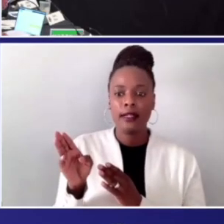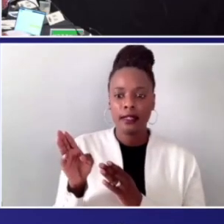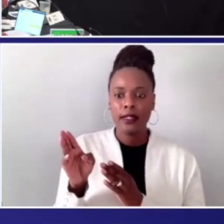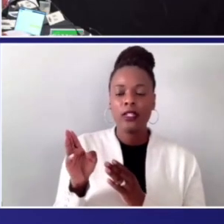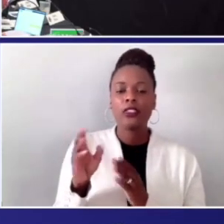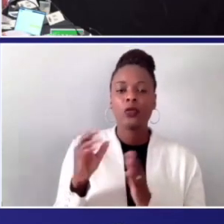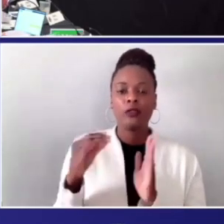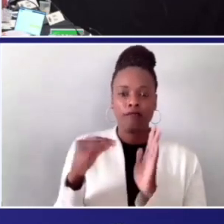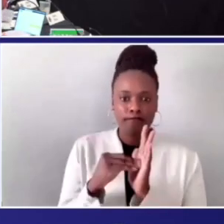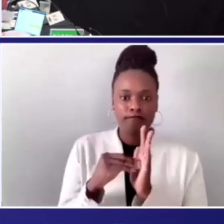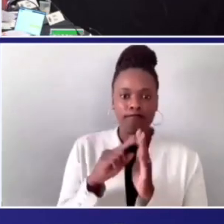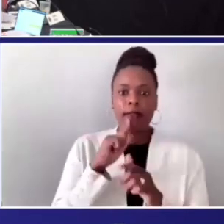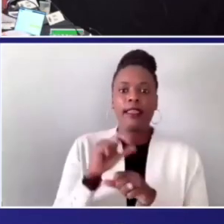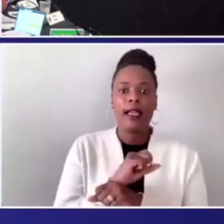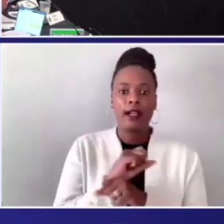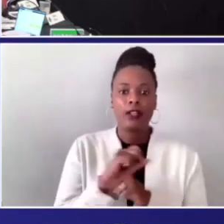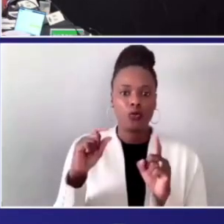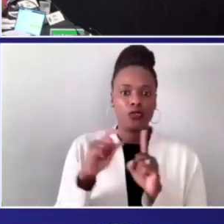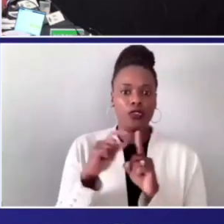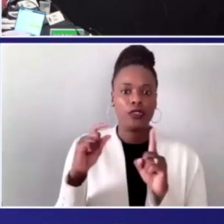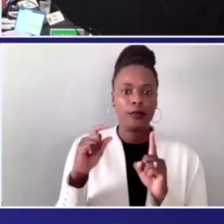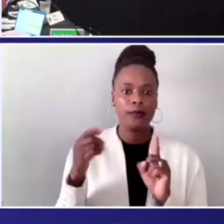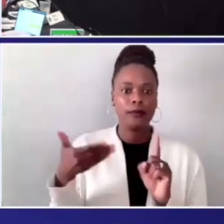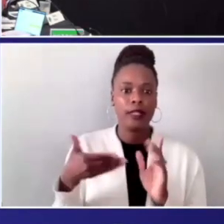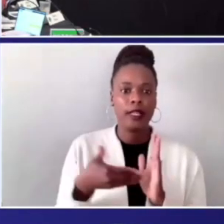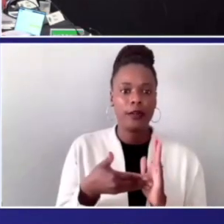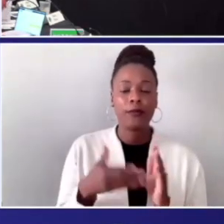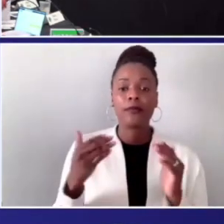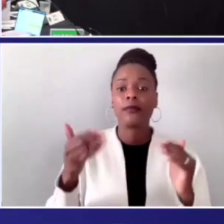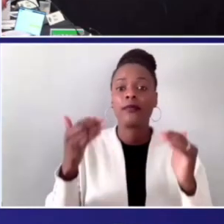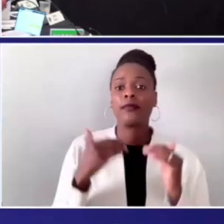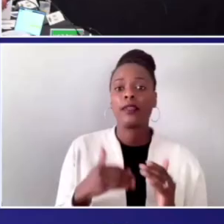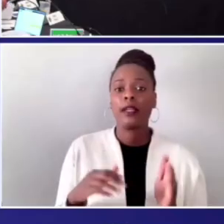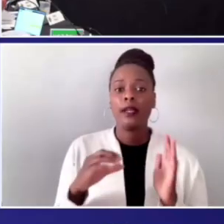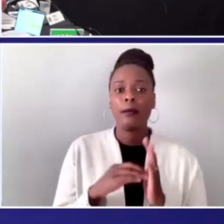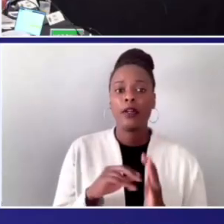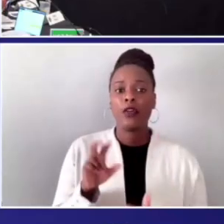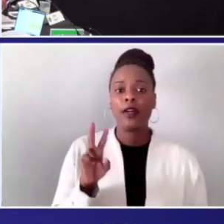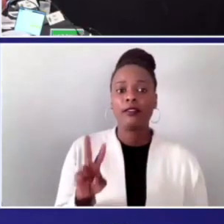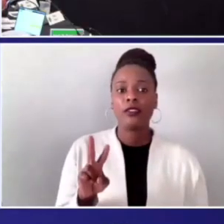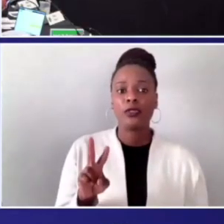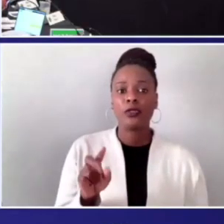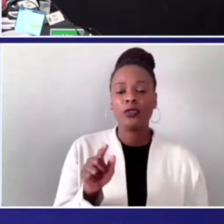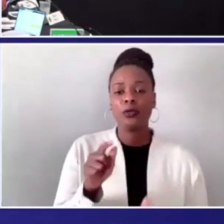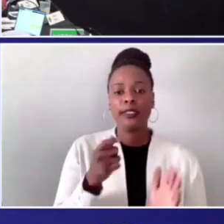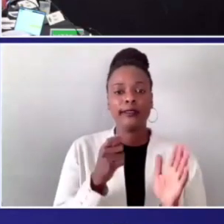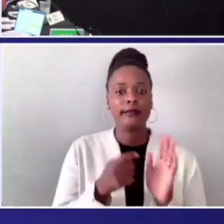there. So we'll go to paragraph two, where we've struck, again,